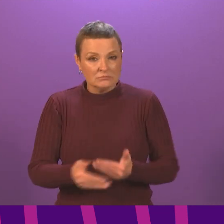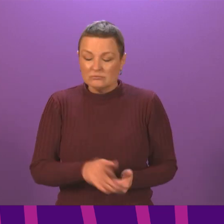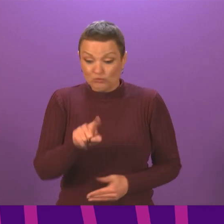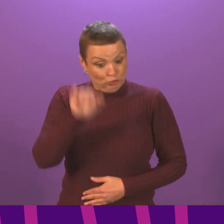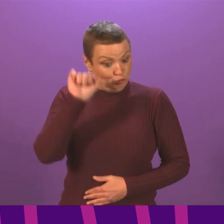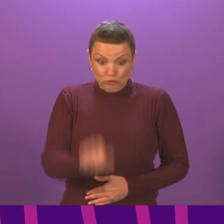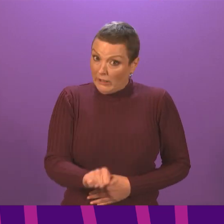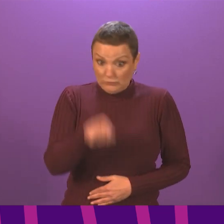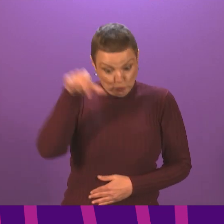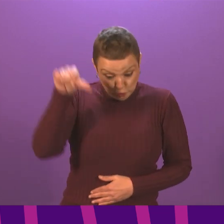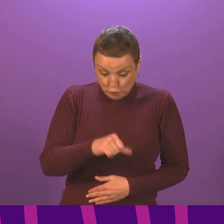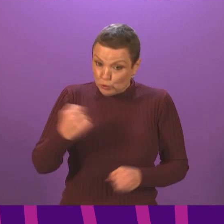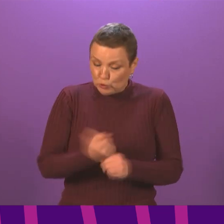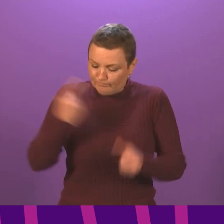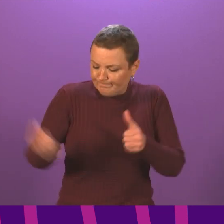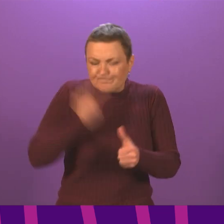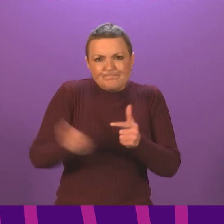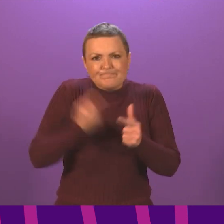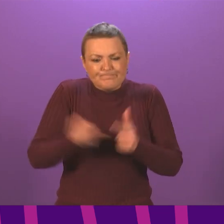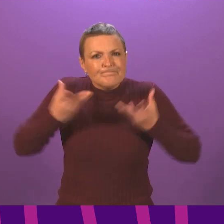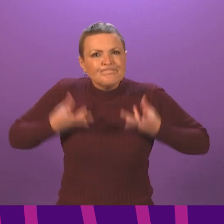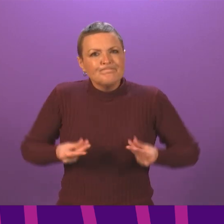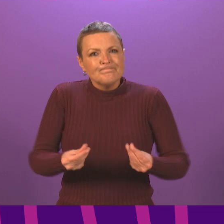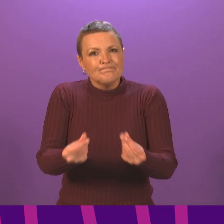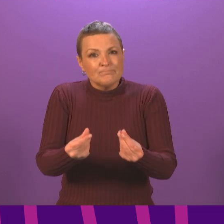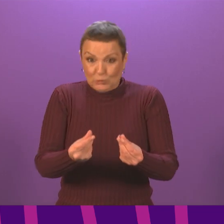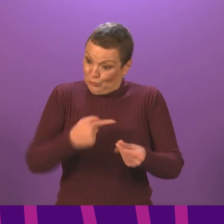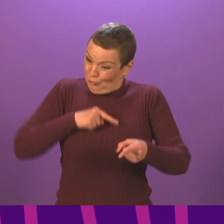been provided. It is right that these actions are rolled out swiftly, so that we can continue